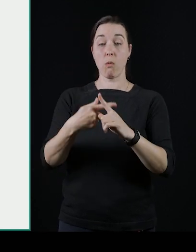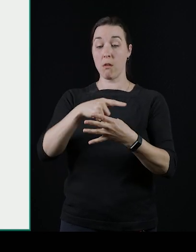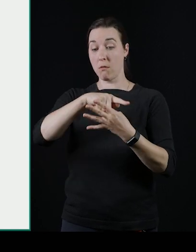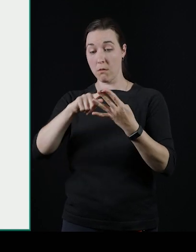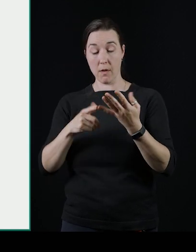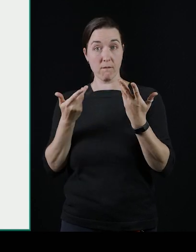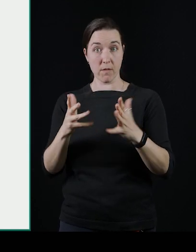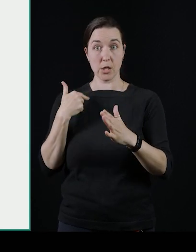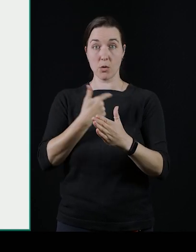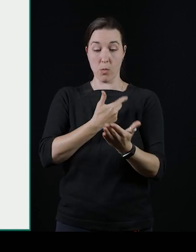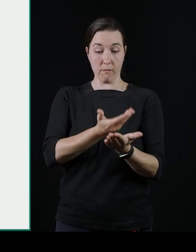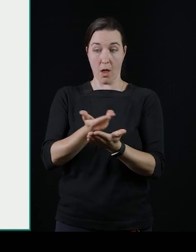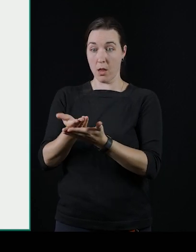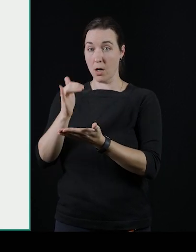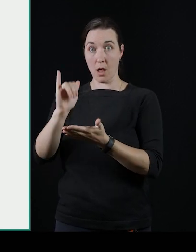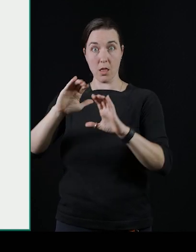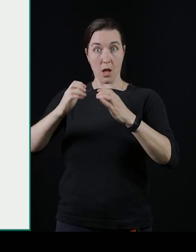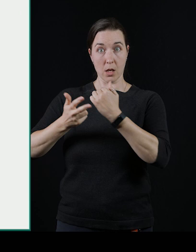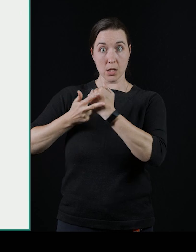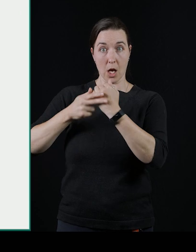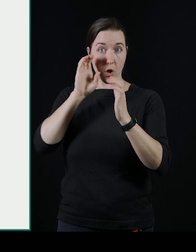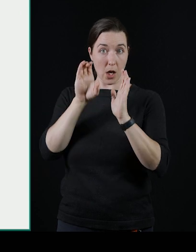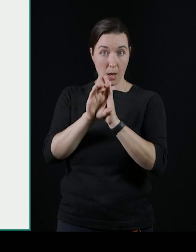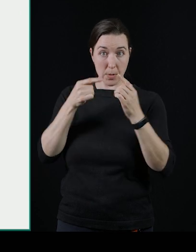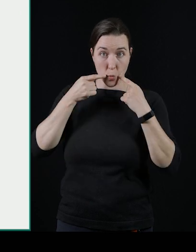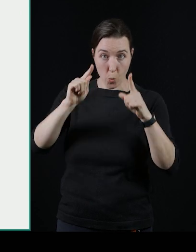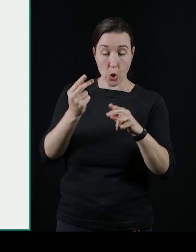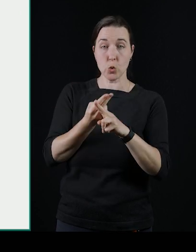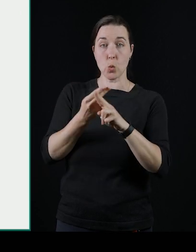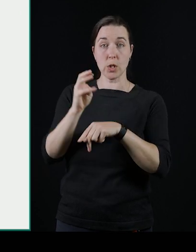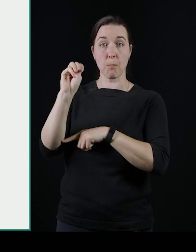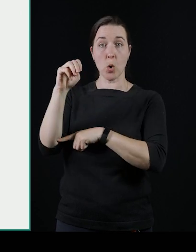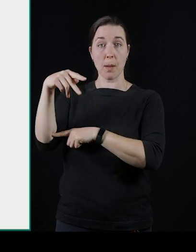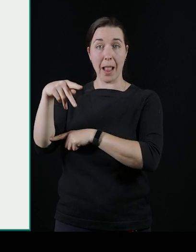and we validate that this container image works using local multiplayer agent,